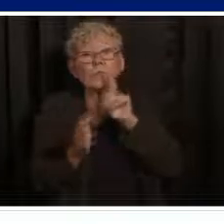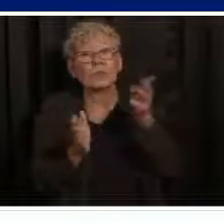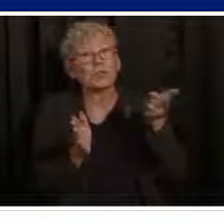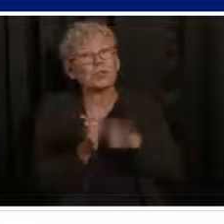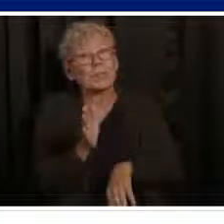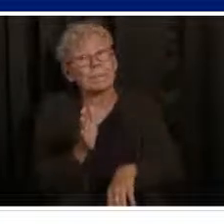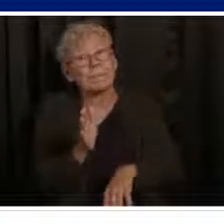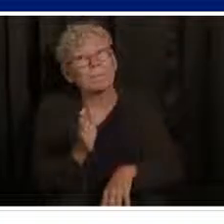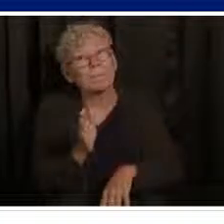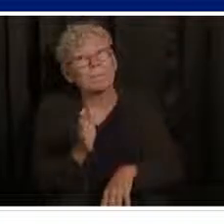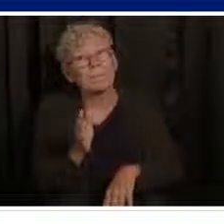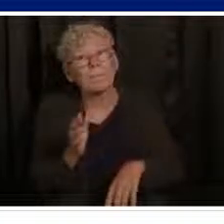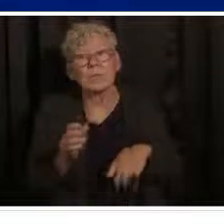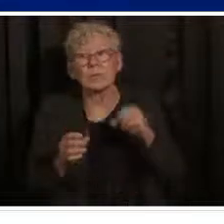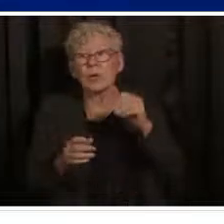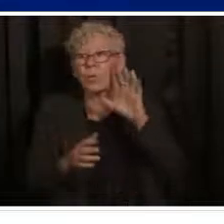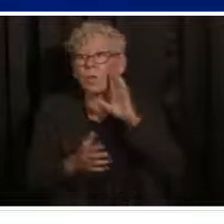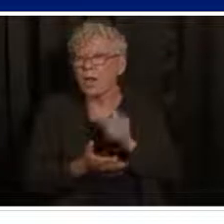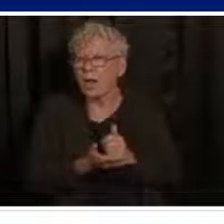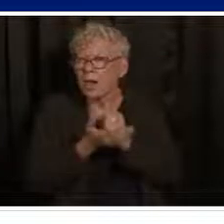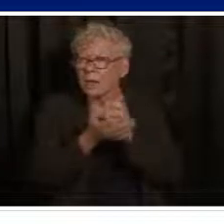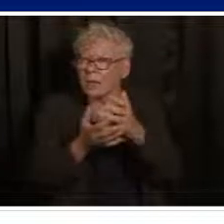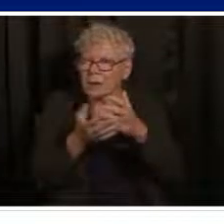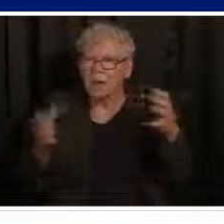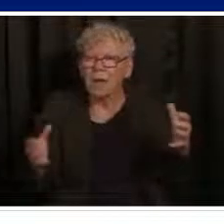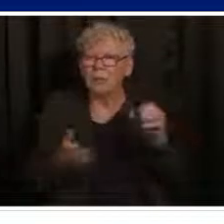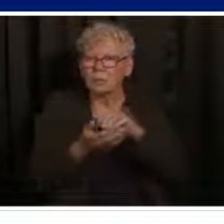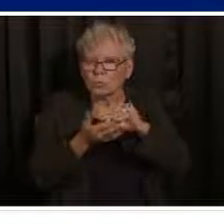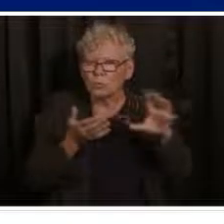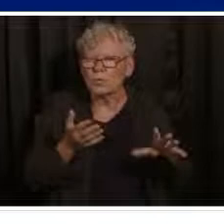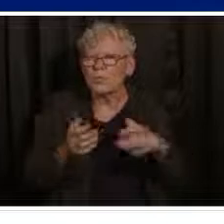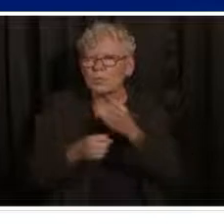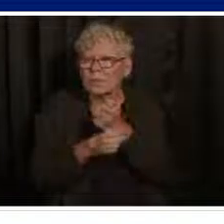allow our students to be safe. It's going to allow our students to return to the campuses. It's going to allow